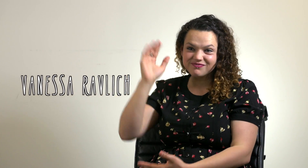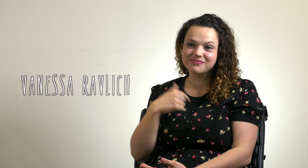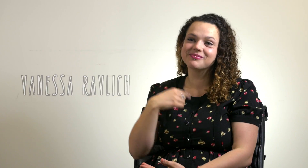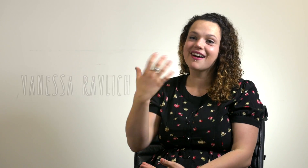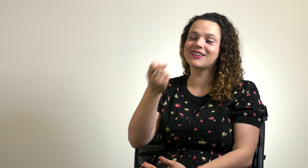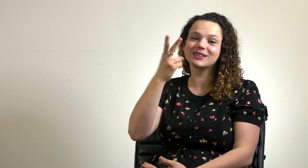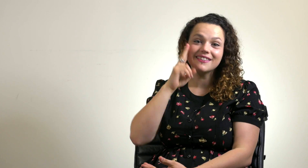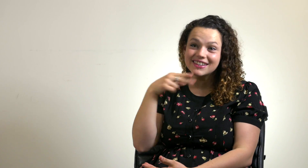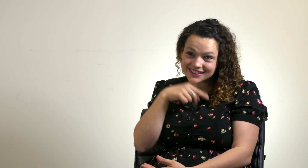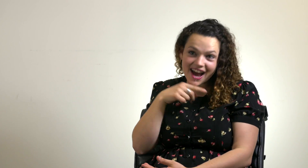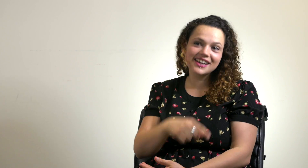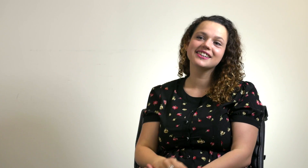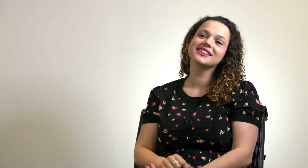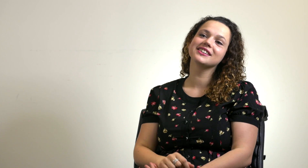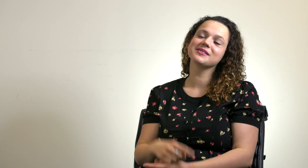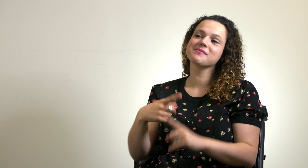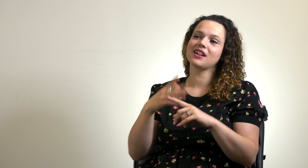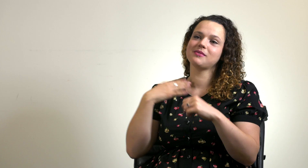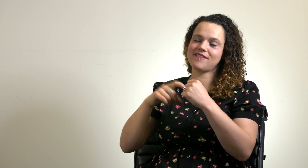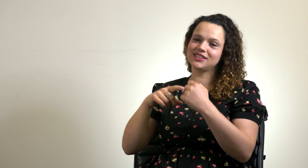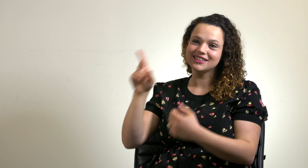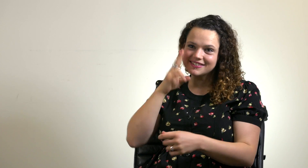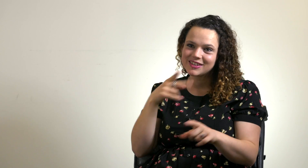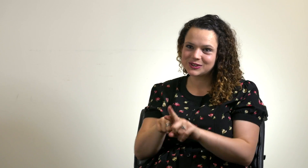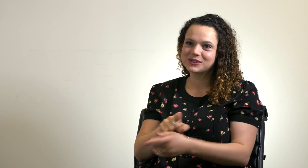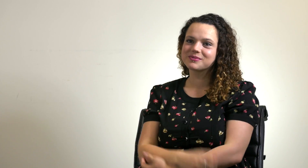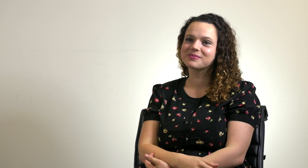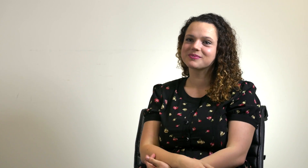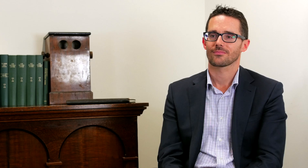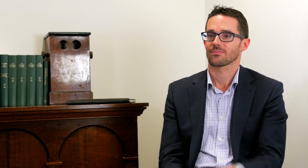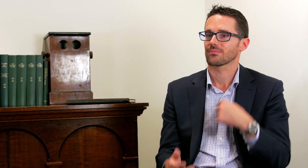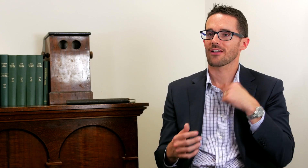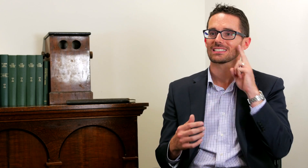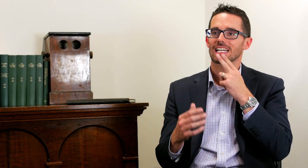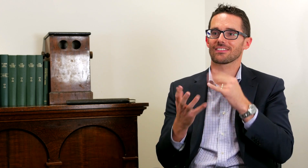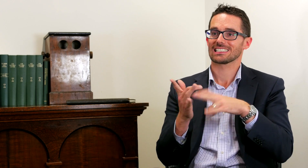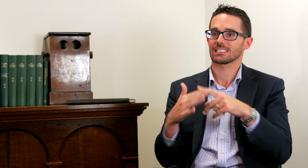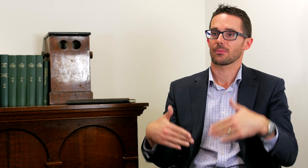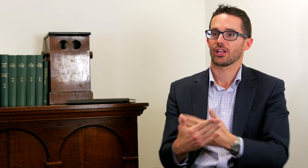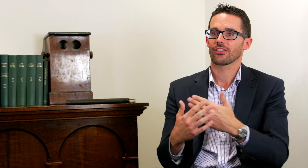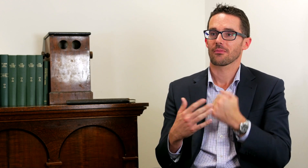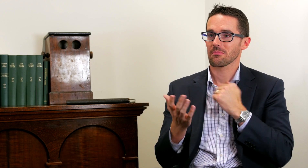I've grown up deaf. I have two deaf sons, and my fiance is deaf. I've been deaf since birth.